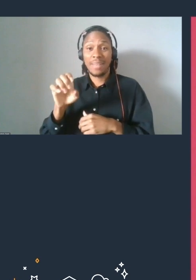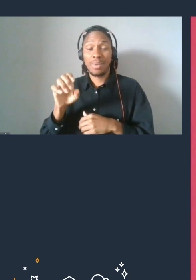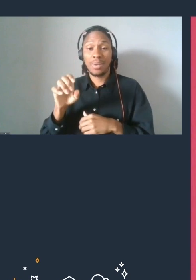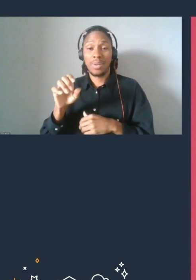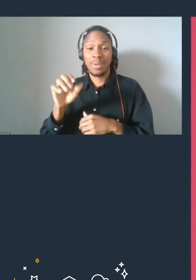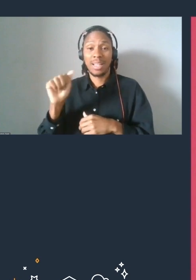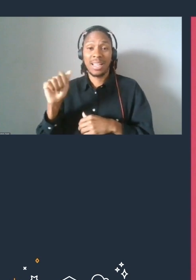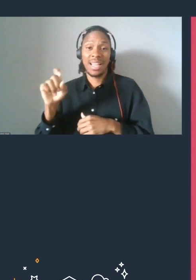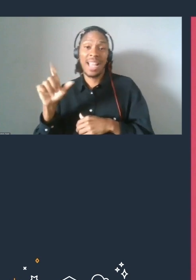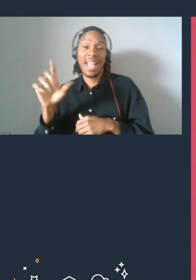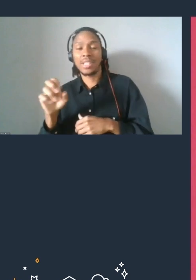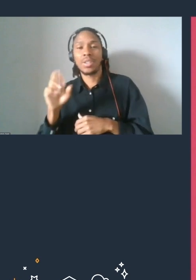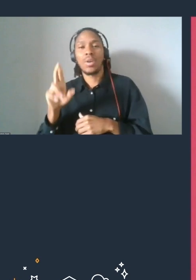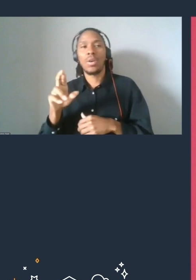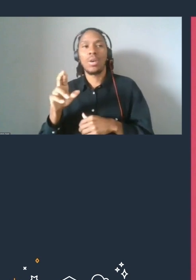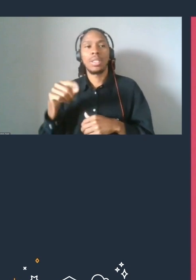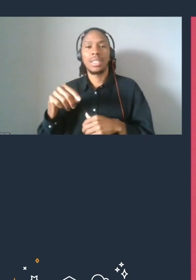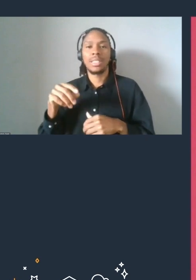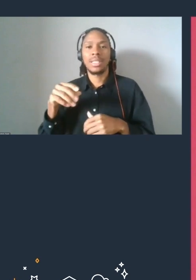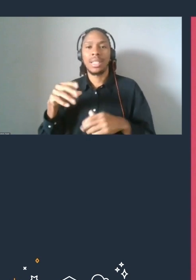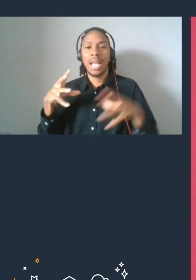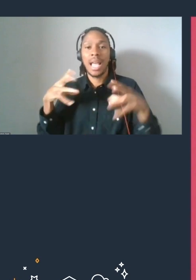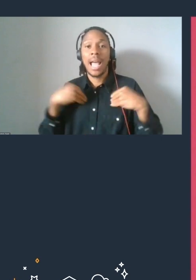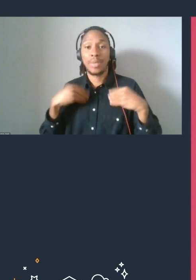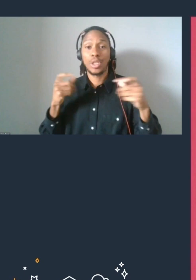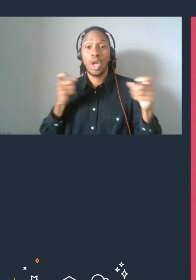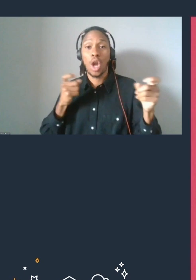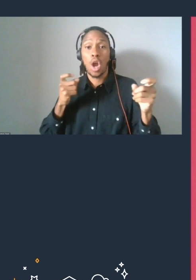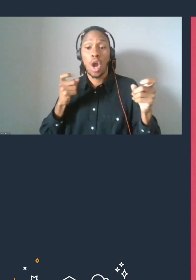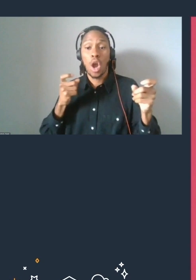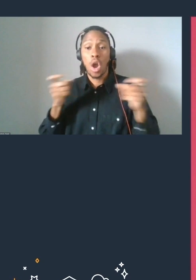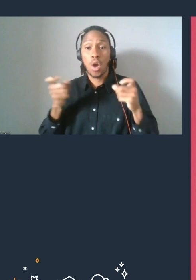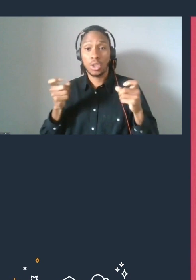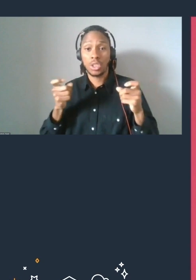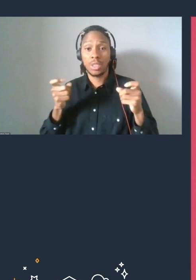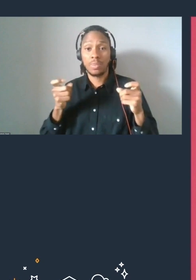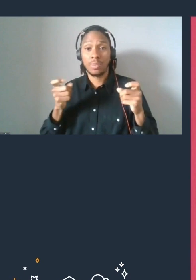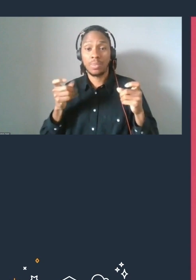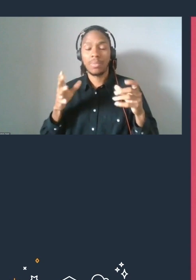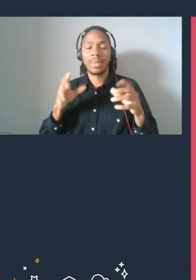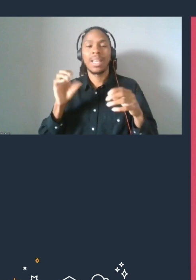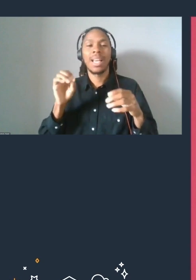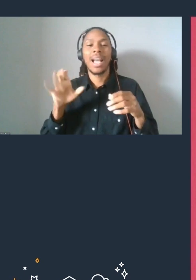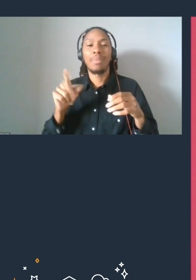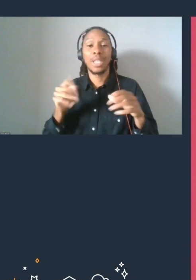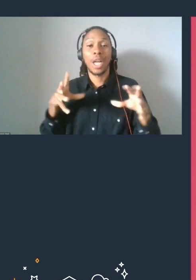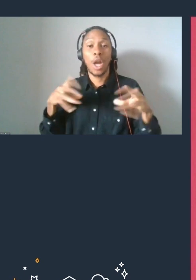kind of construct that we have in S3, it's really very much to provide this kind of smooth